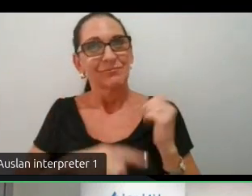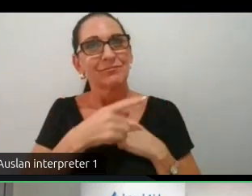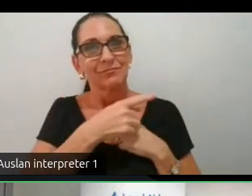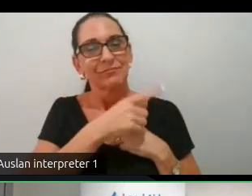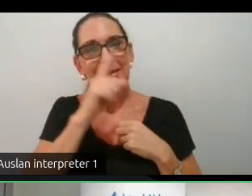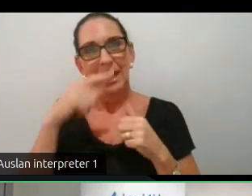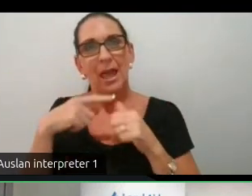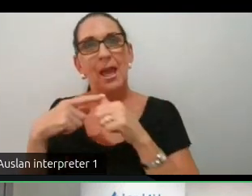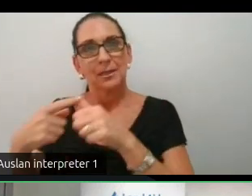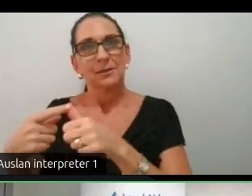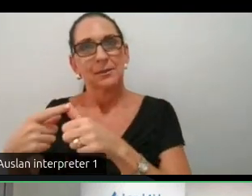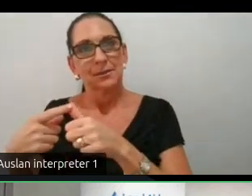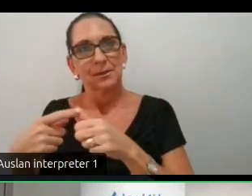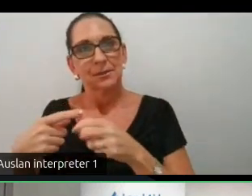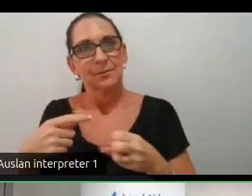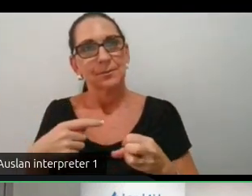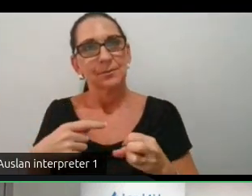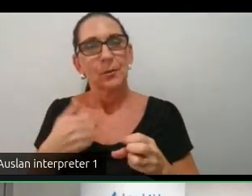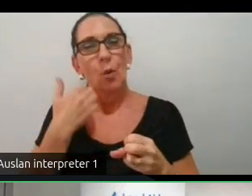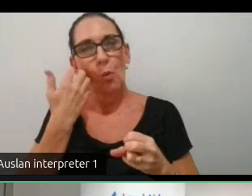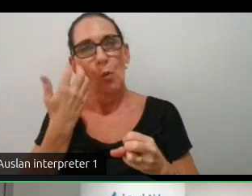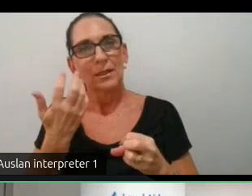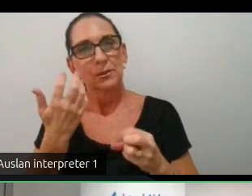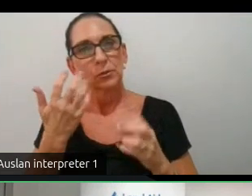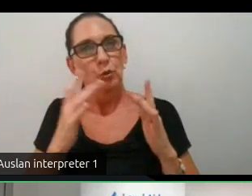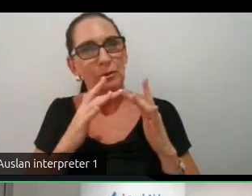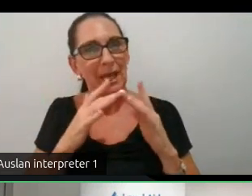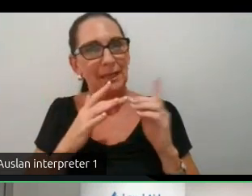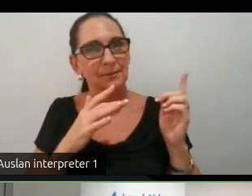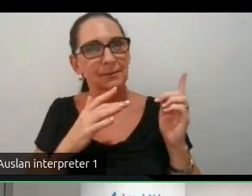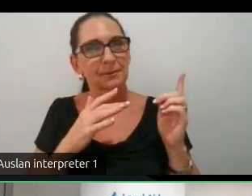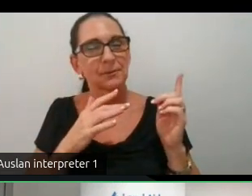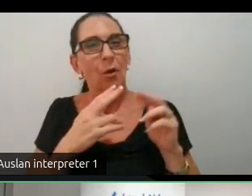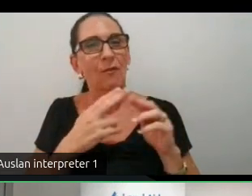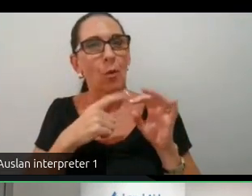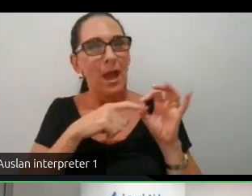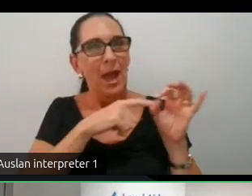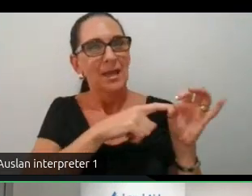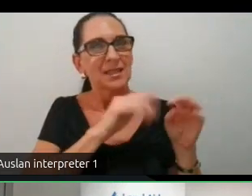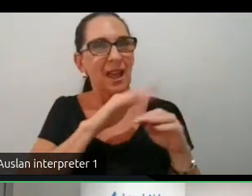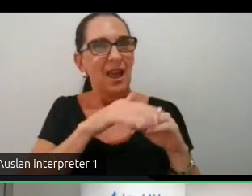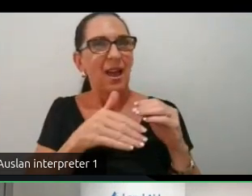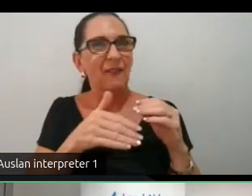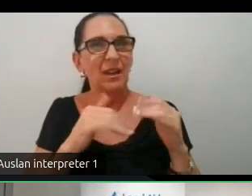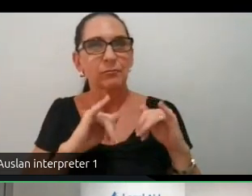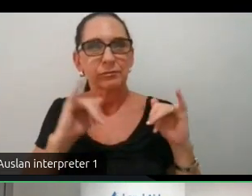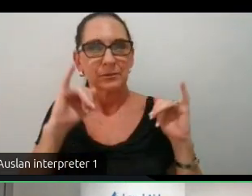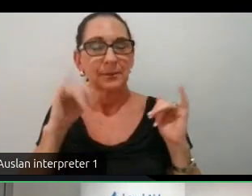the experts and I would always check in with them any tenants questions after a disaster.